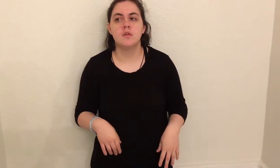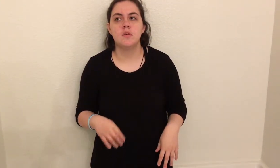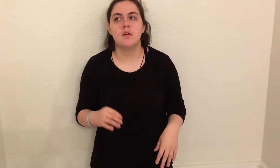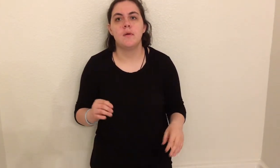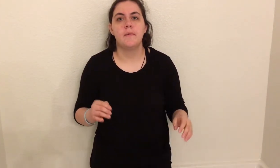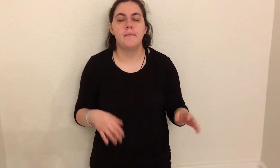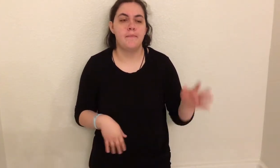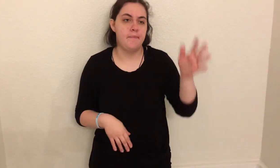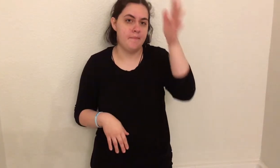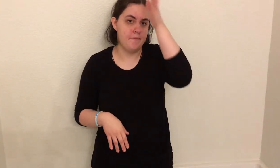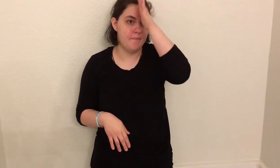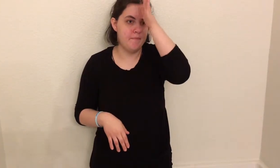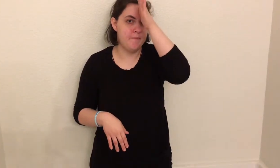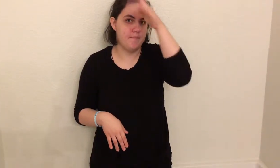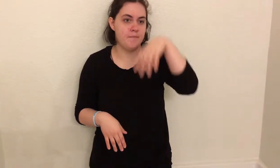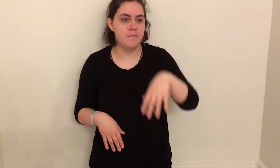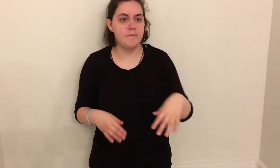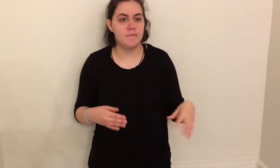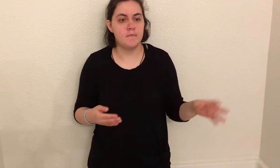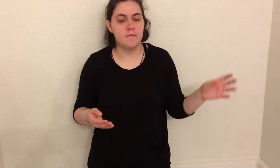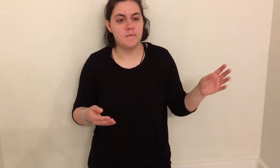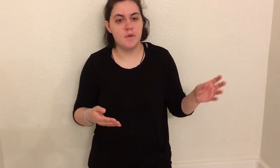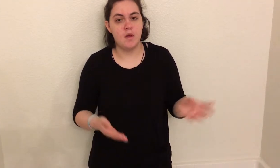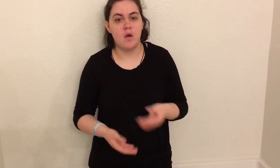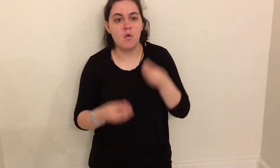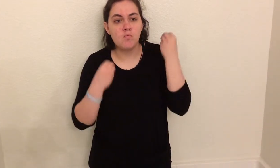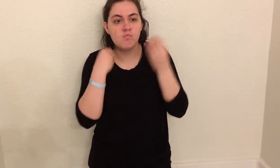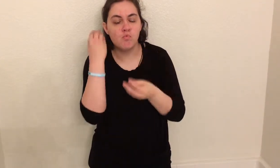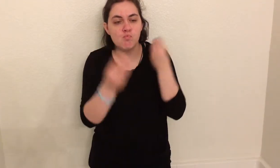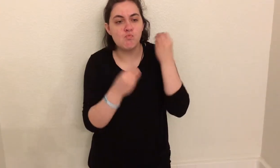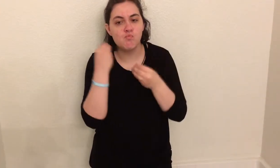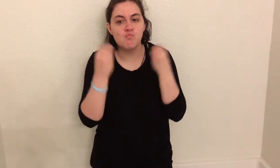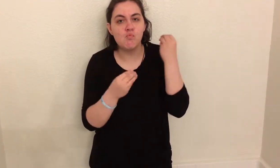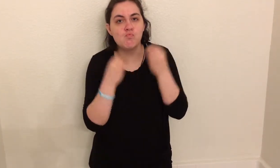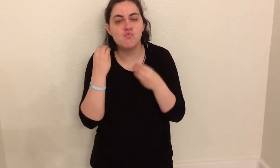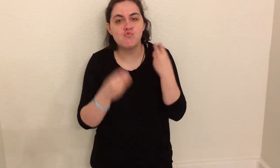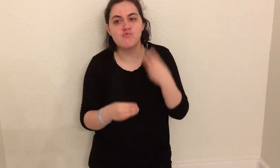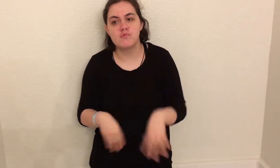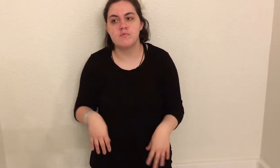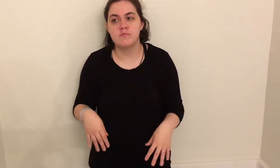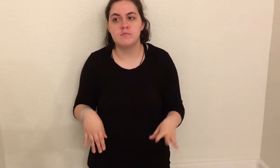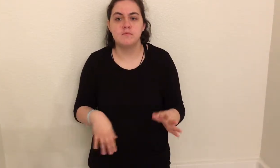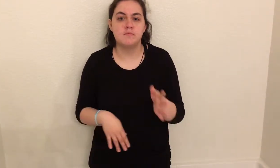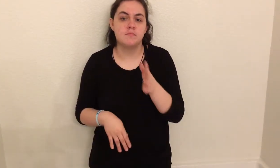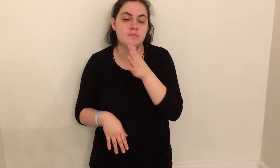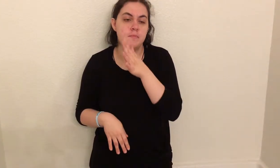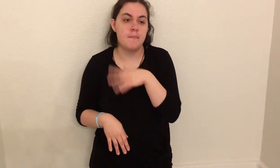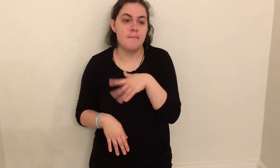Dad is stuffing his face